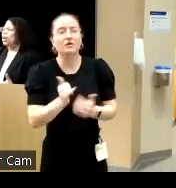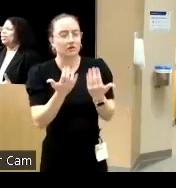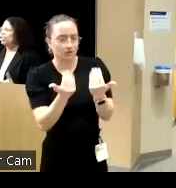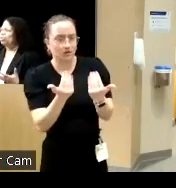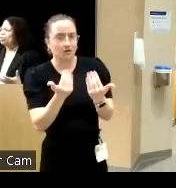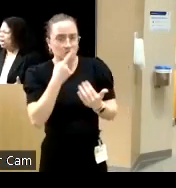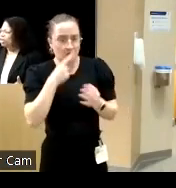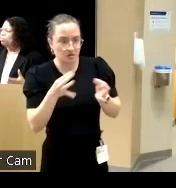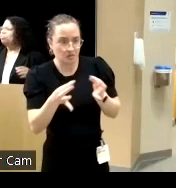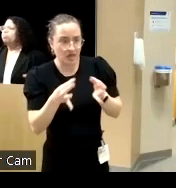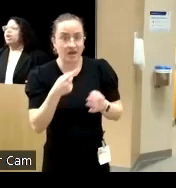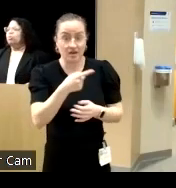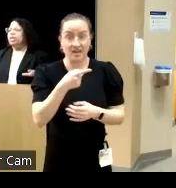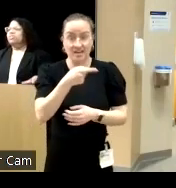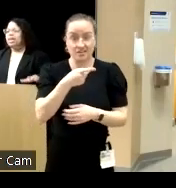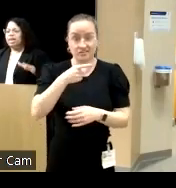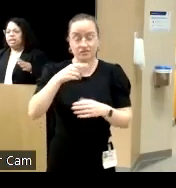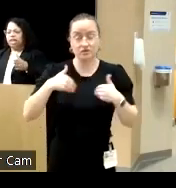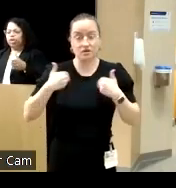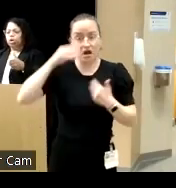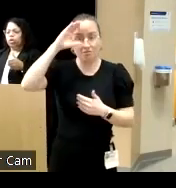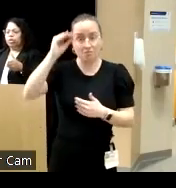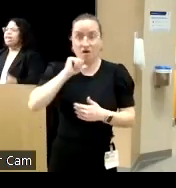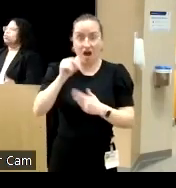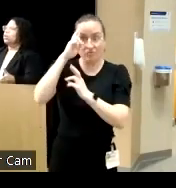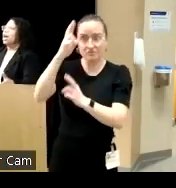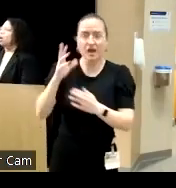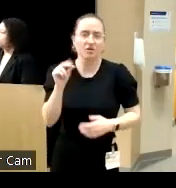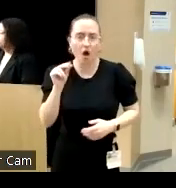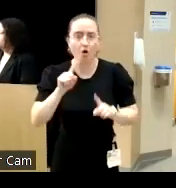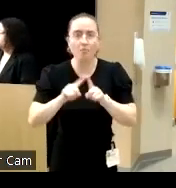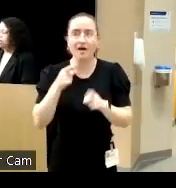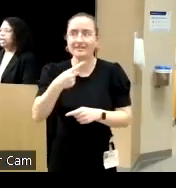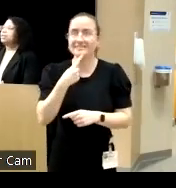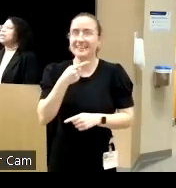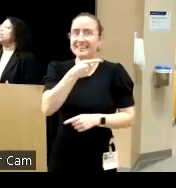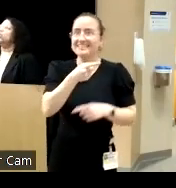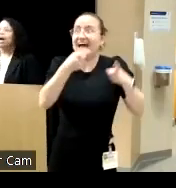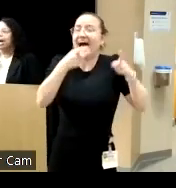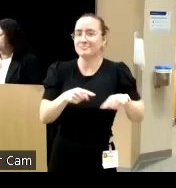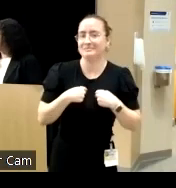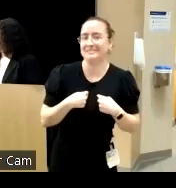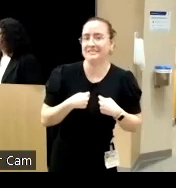wasn't trying to disrespect him but he said that that's what happened to me that's not who I am